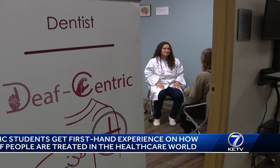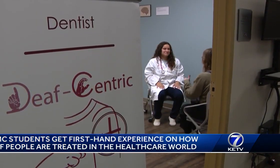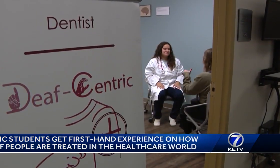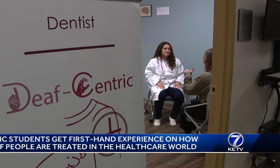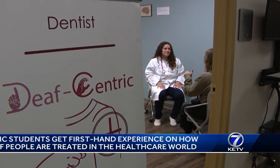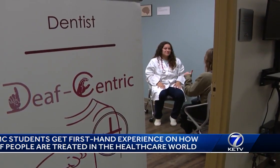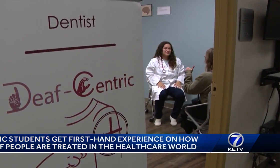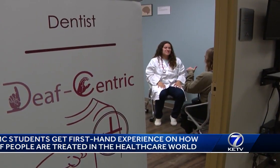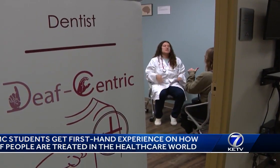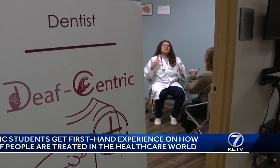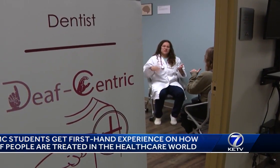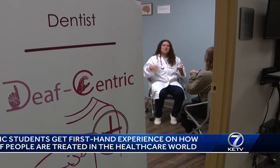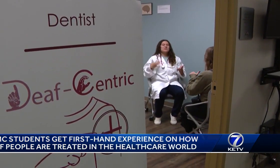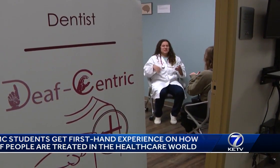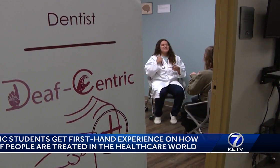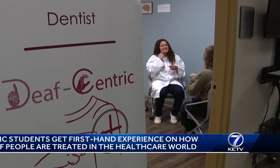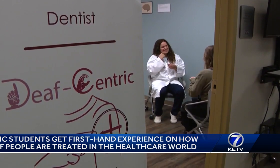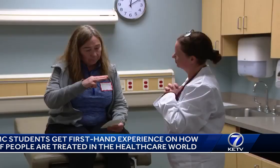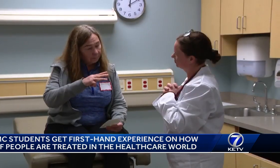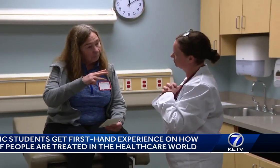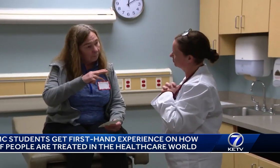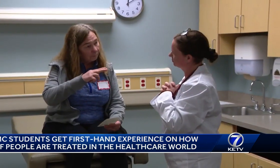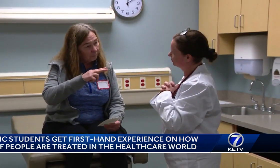DEAF COMMUNITY MEMBER IN THE HEALTH CARE WORLD.